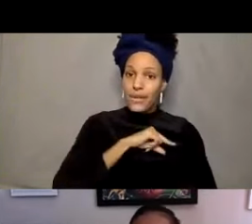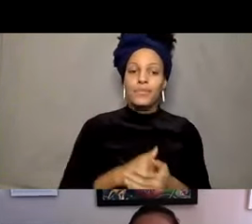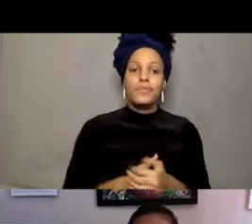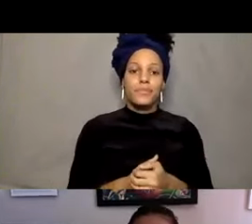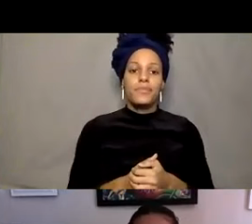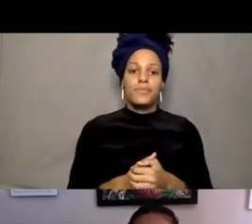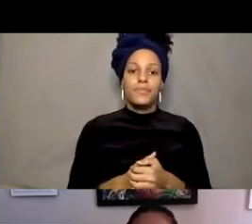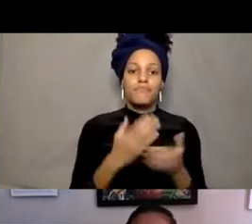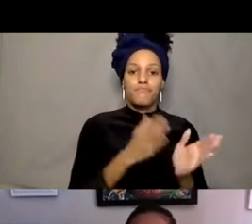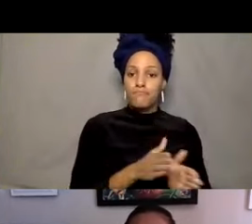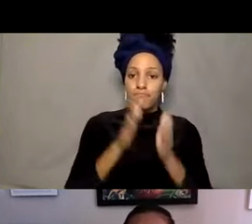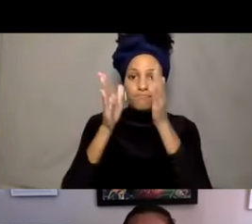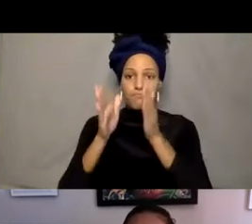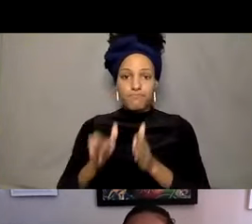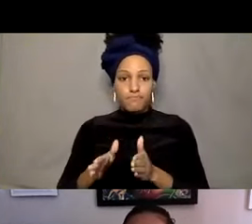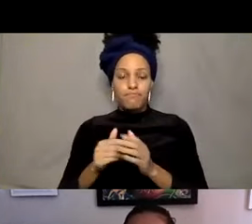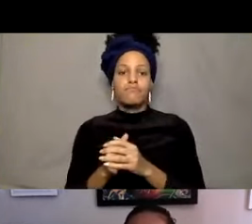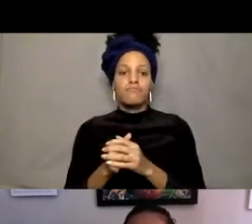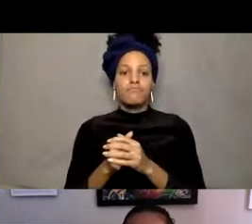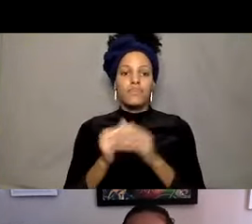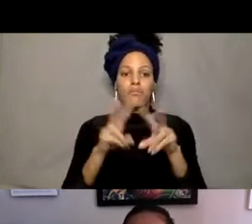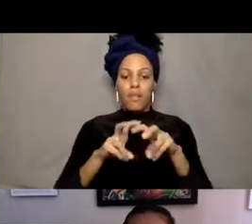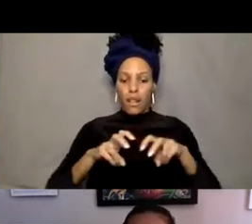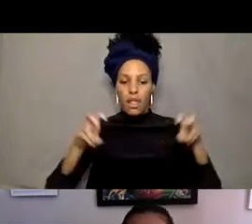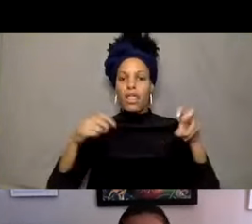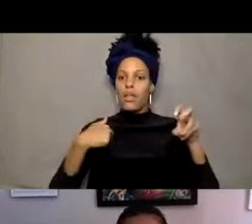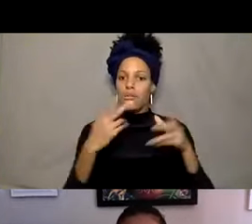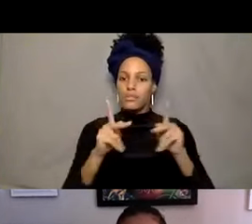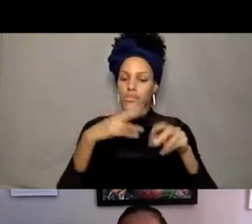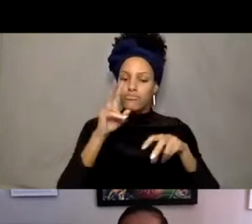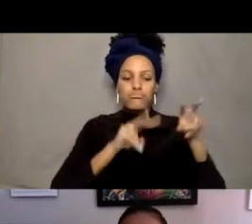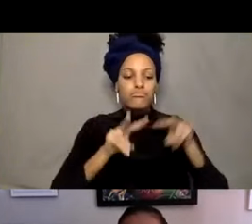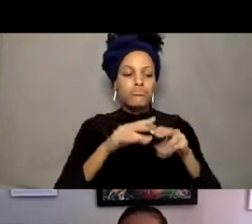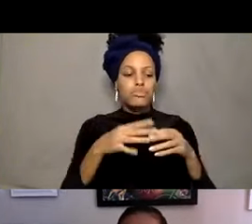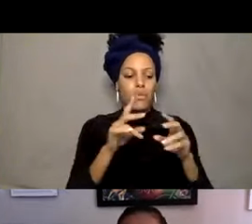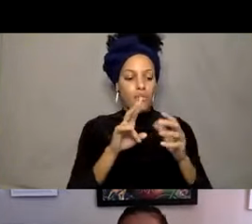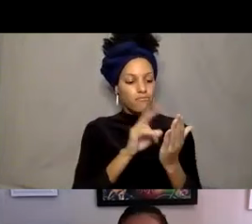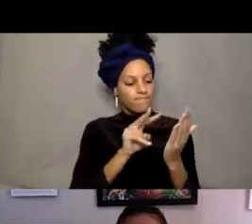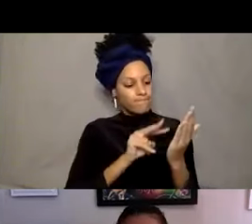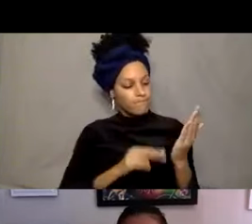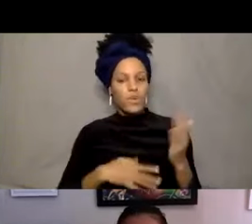applications from eligible groups will be reviewed by a group of peer panelists who individually score proposals.